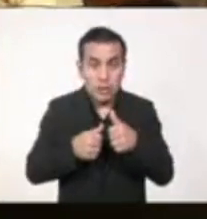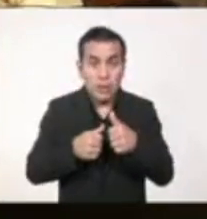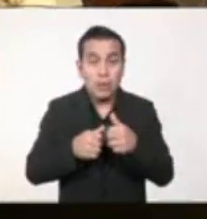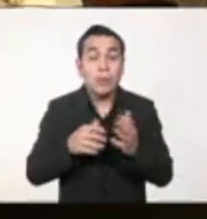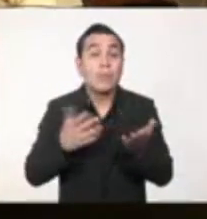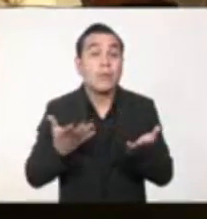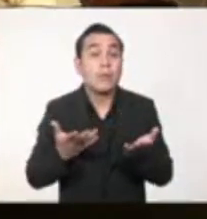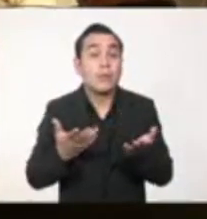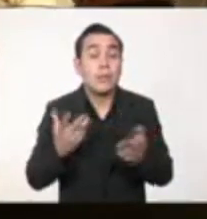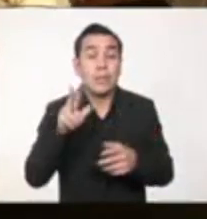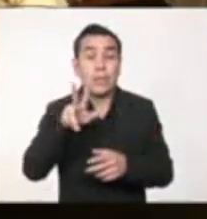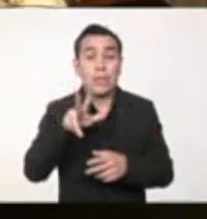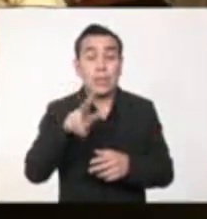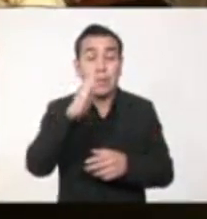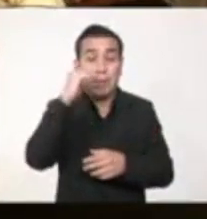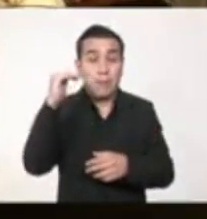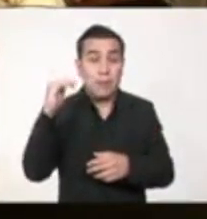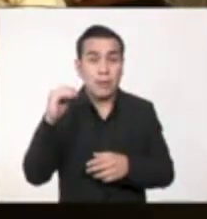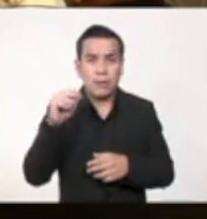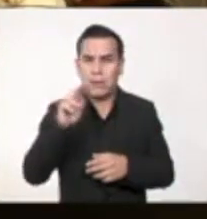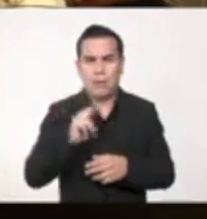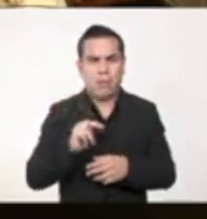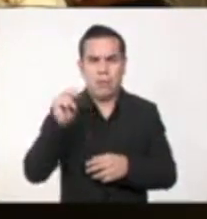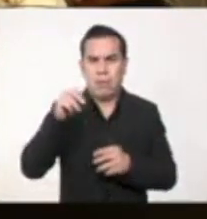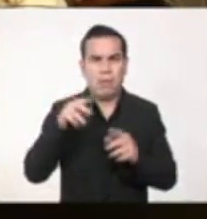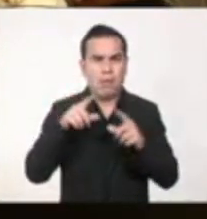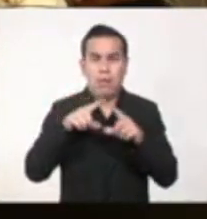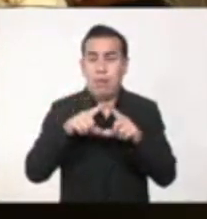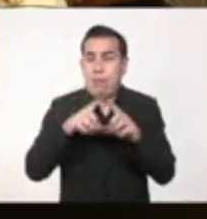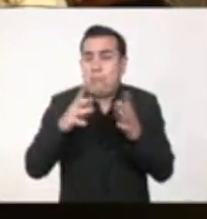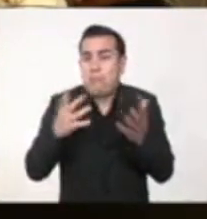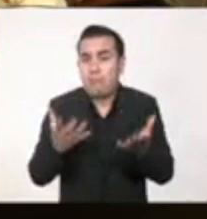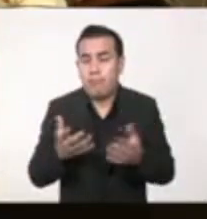no somos ningún triángulo, ni estamos al norte. ¿norte de